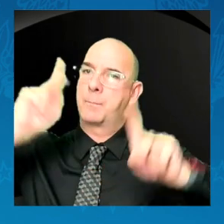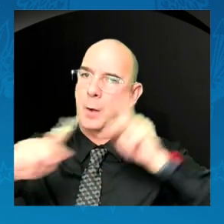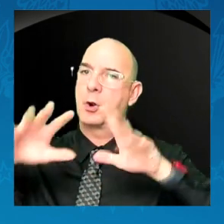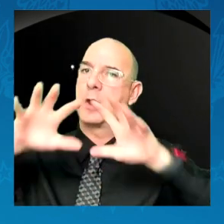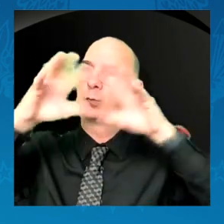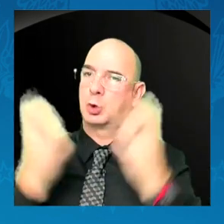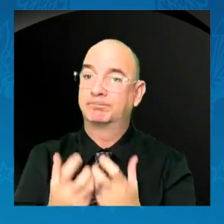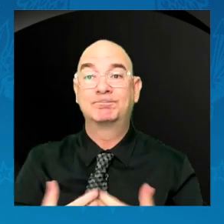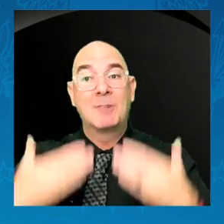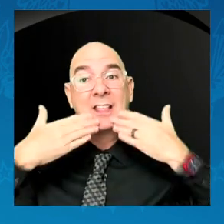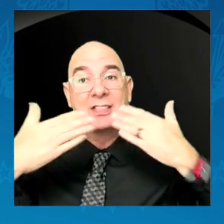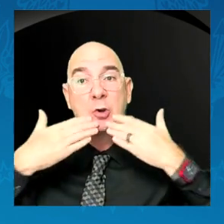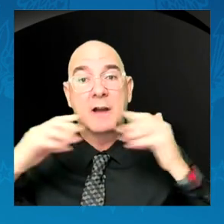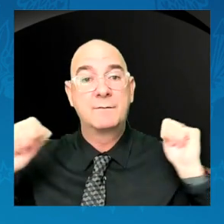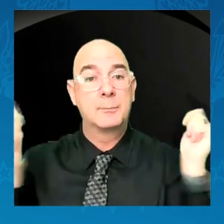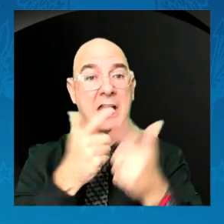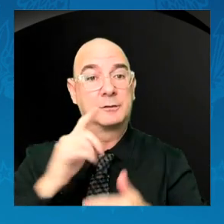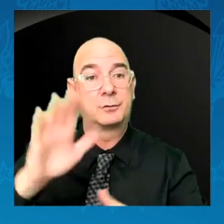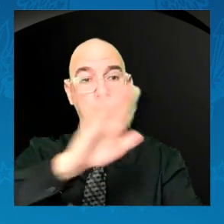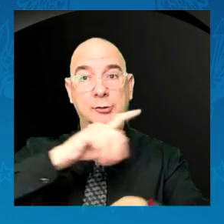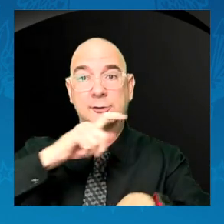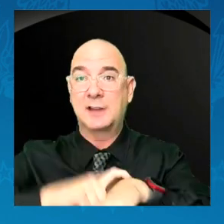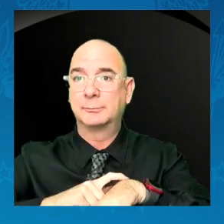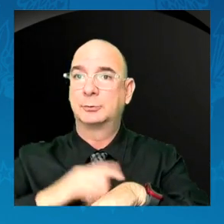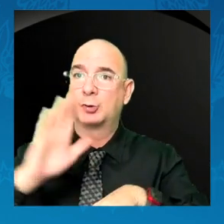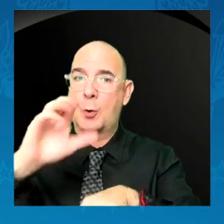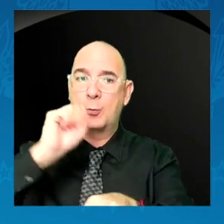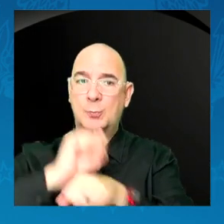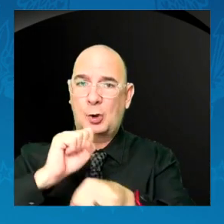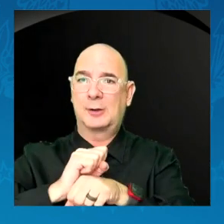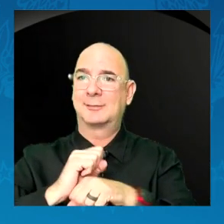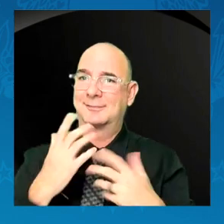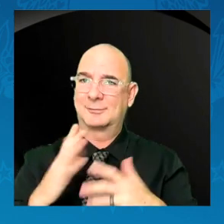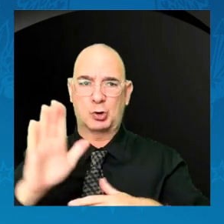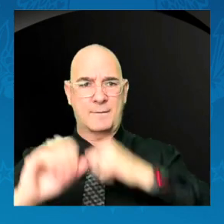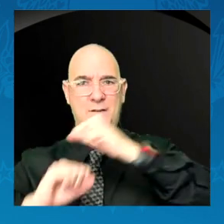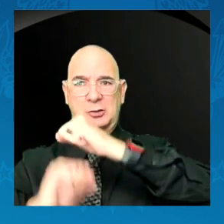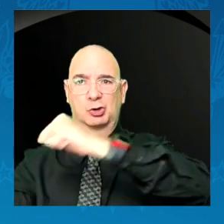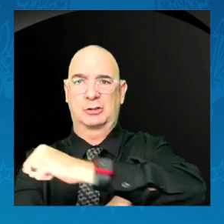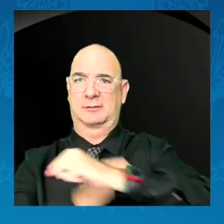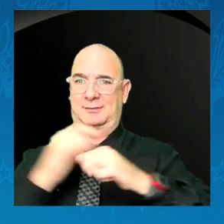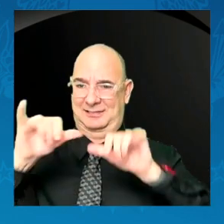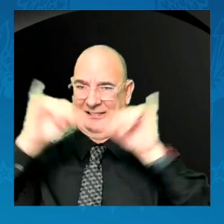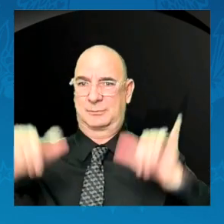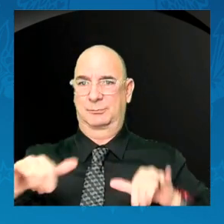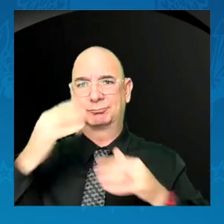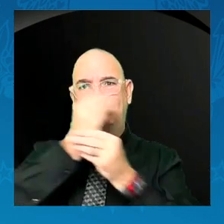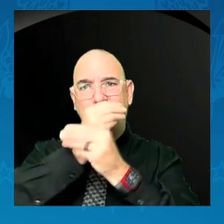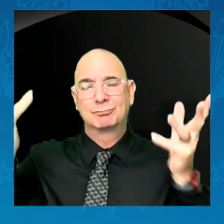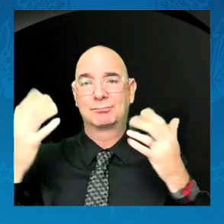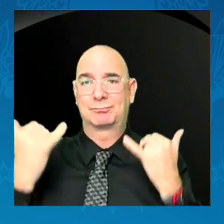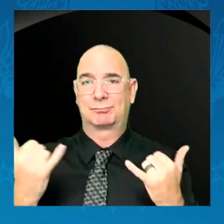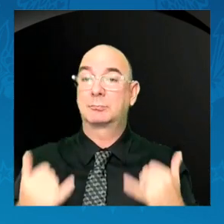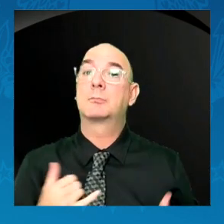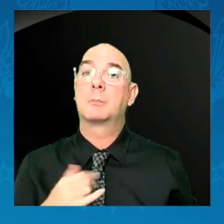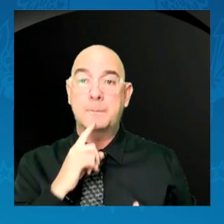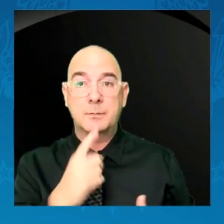have put in to the framework that we are unveiling today and the commitments we are making going forward.